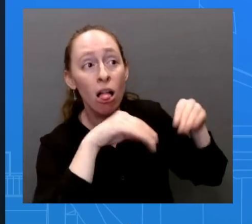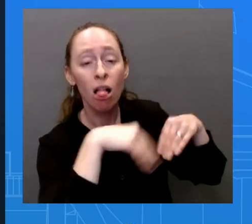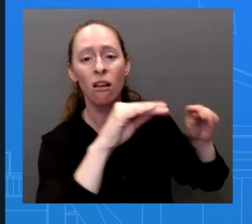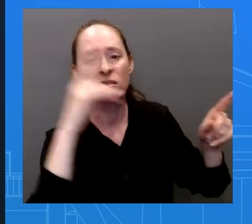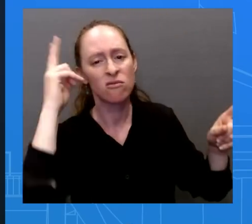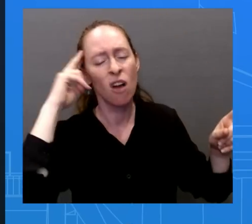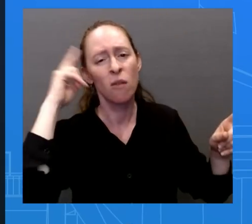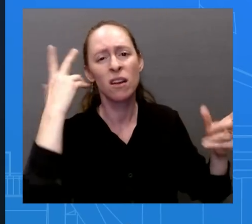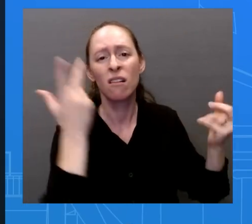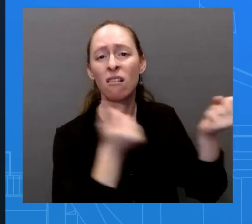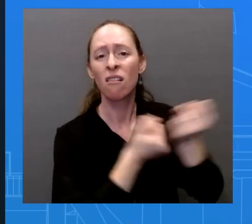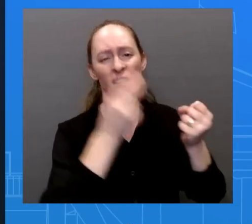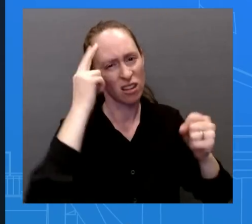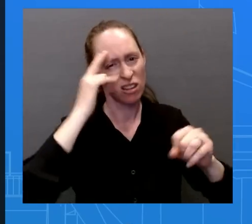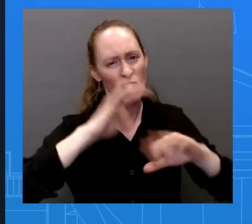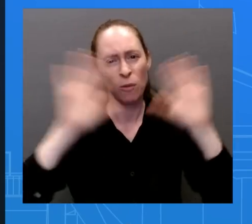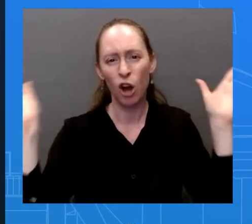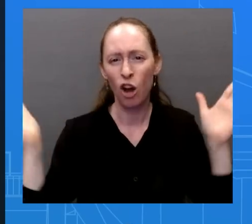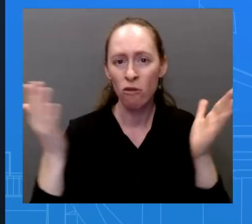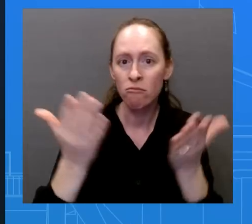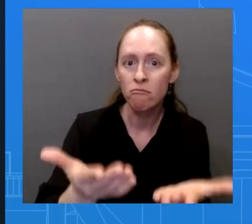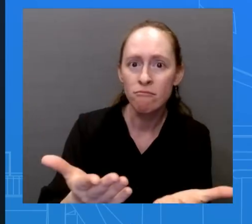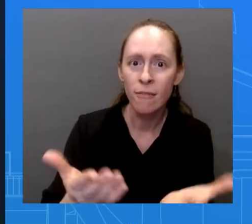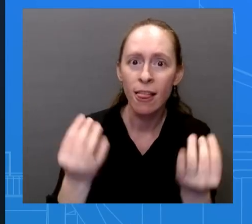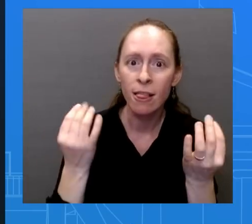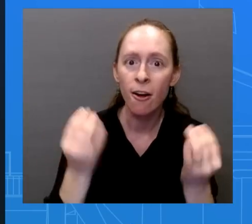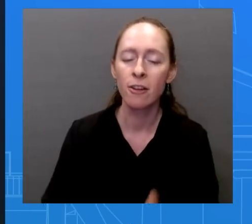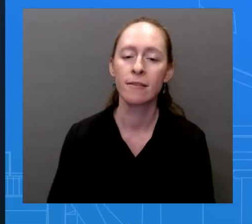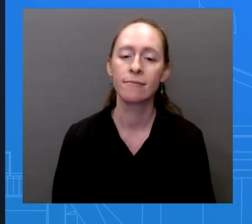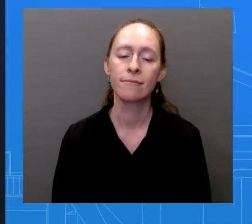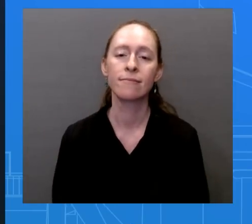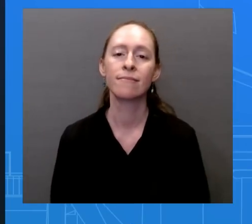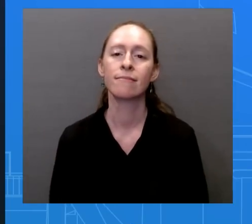that we need to find a different sort of relationship with Saudi Arabia.